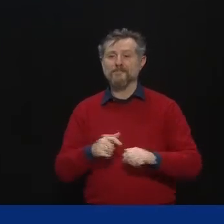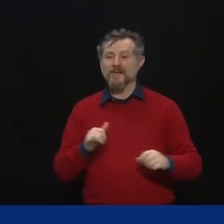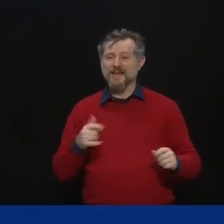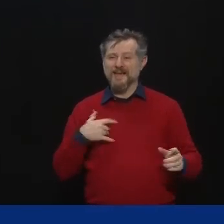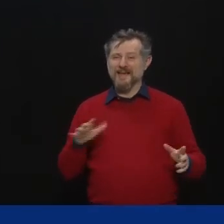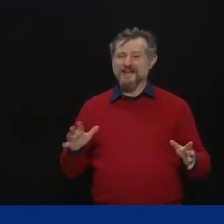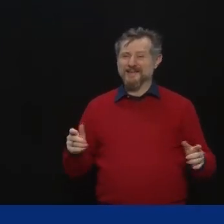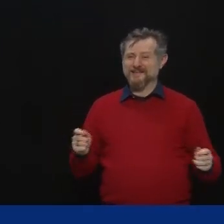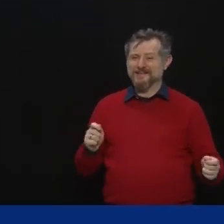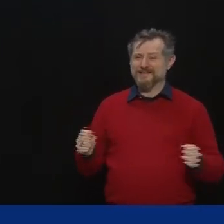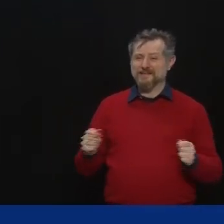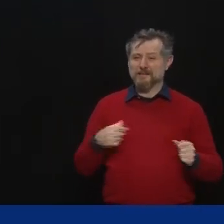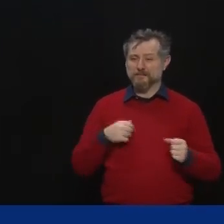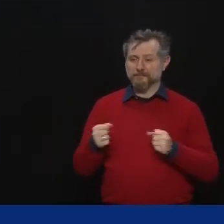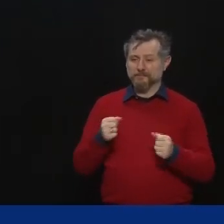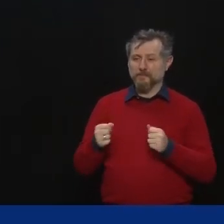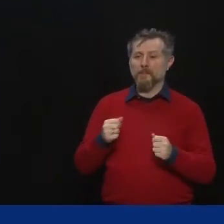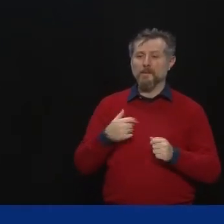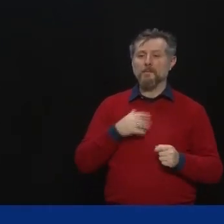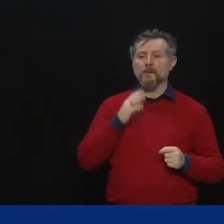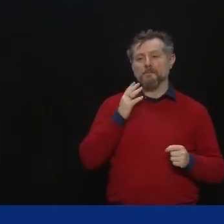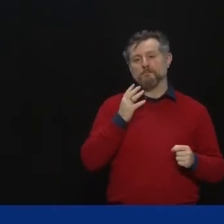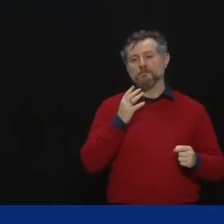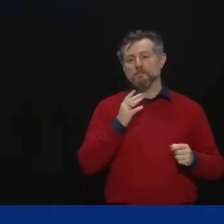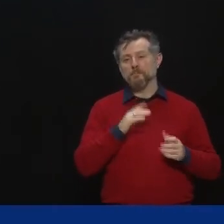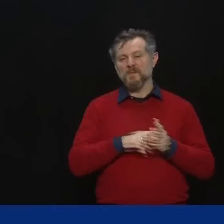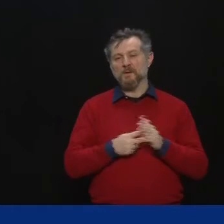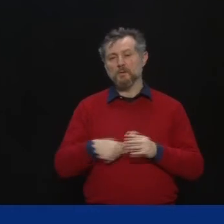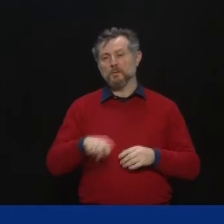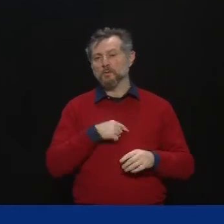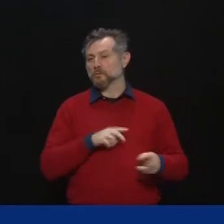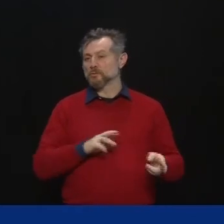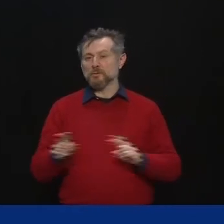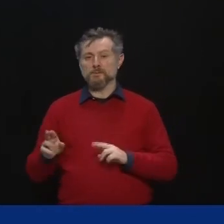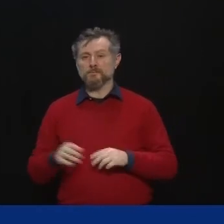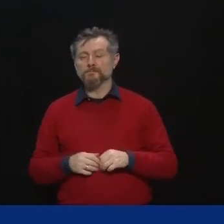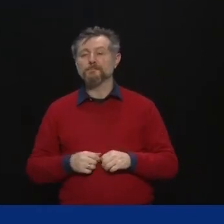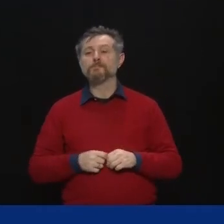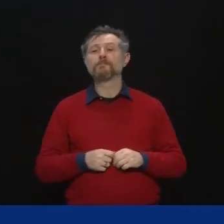THE NUMBER OF PEOPLE HOSPITALIZED FROM COVID IS GOING